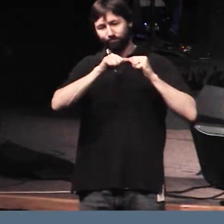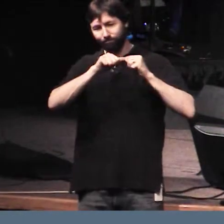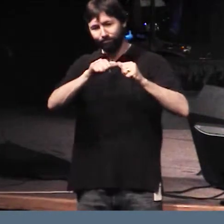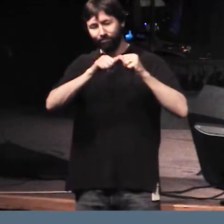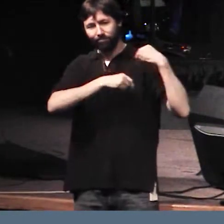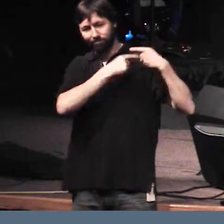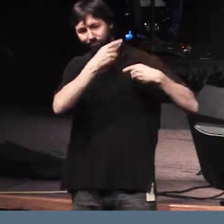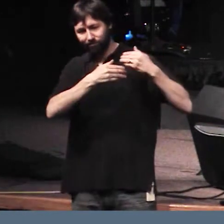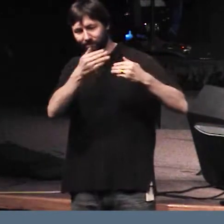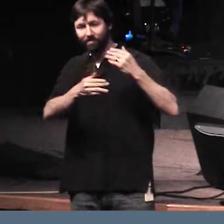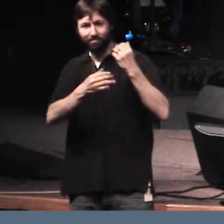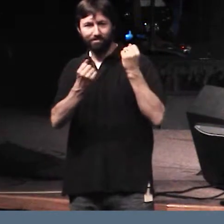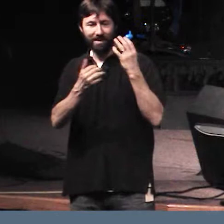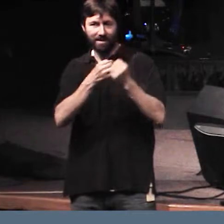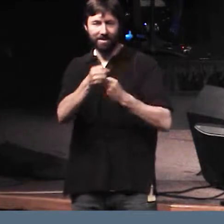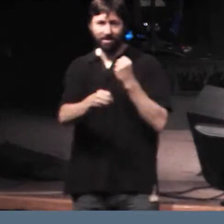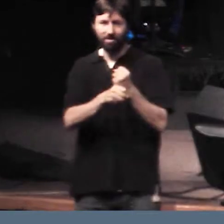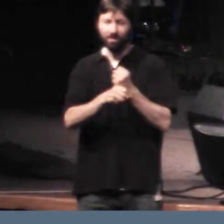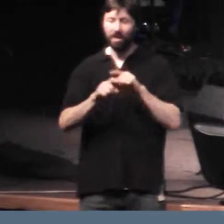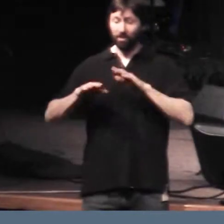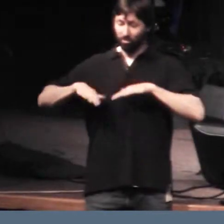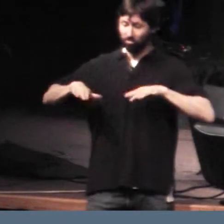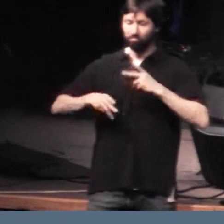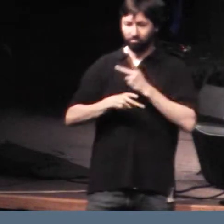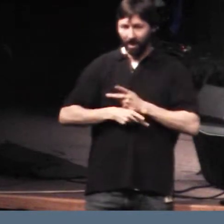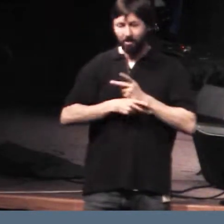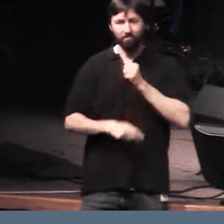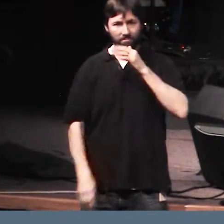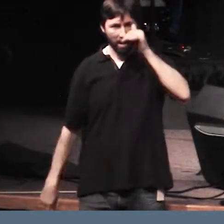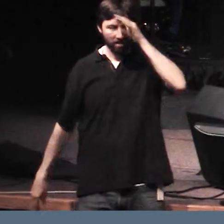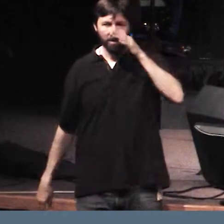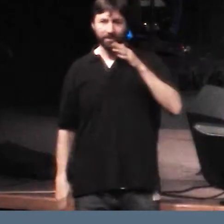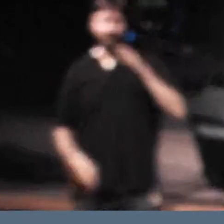through passing down an inheritance but children taking care of their parents and